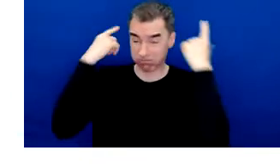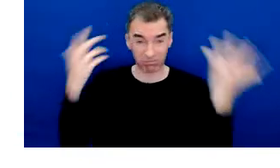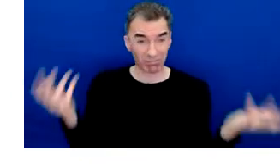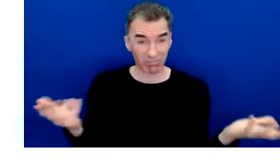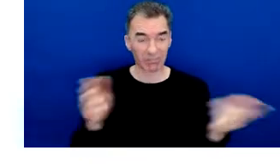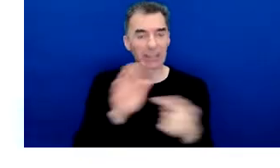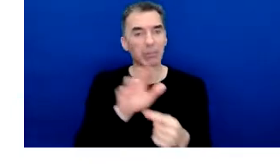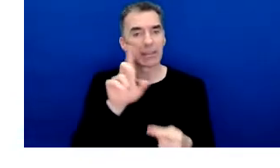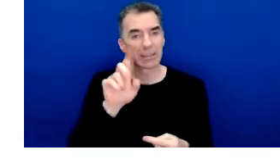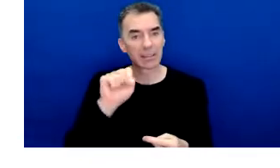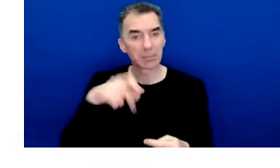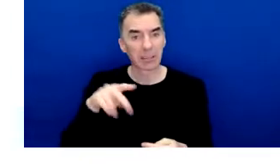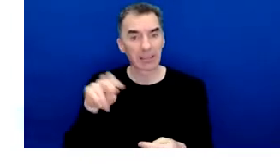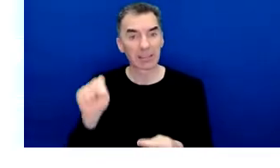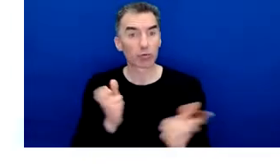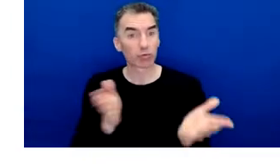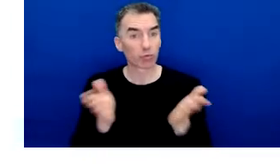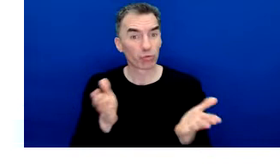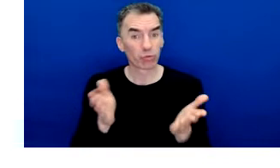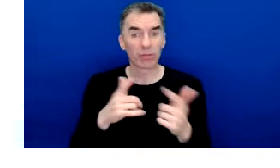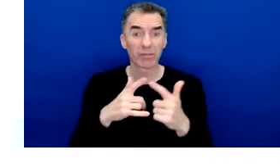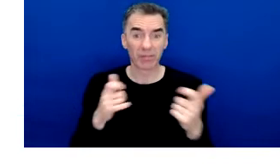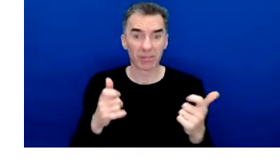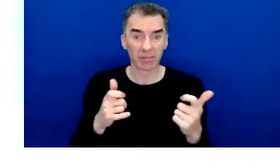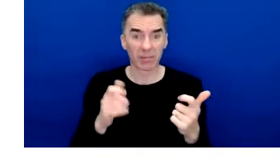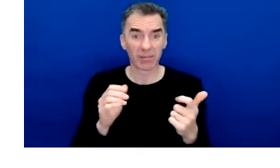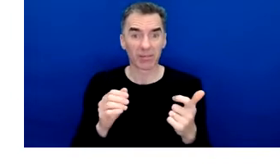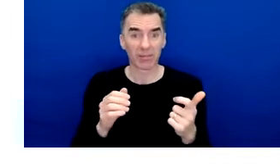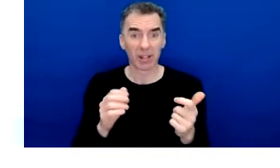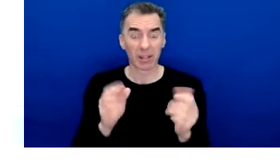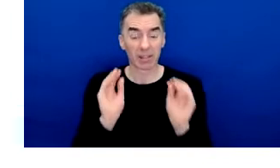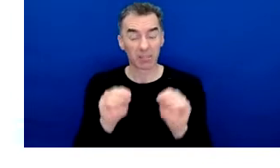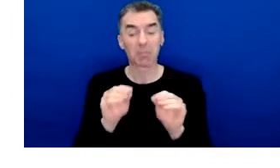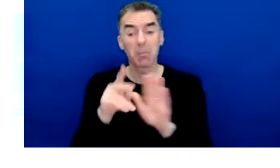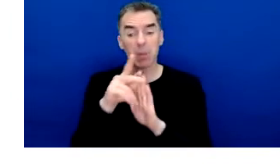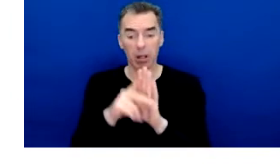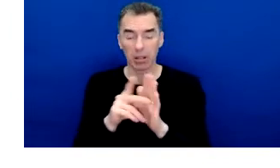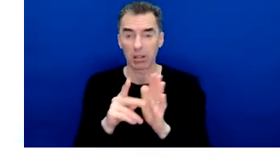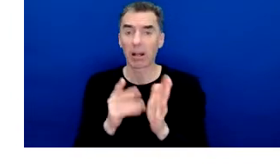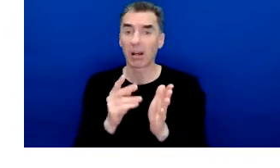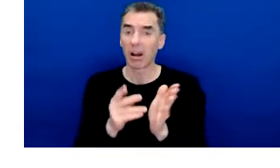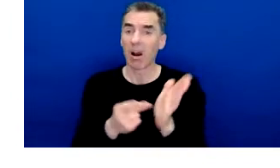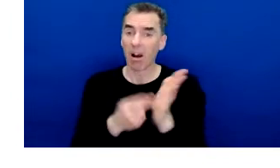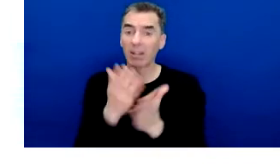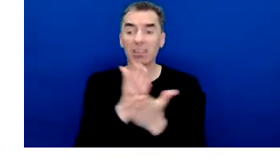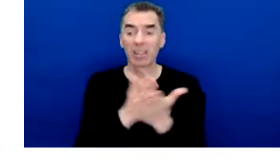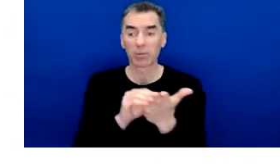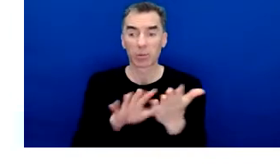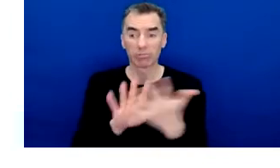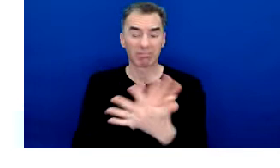And just sometimes we have policies that don't are not clear and easy to understand. So